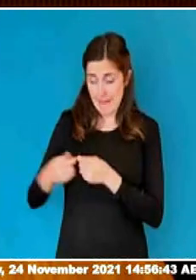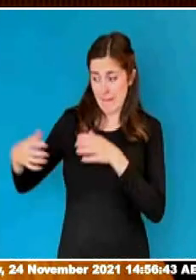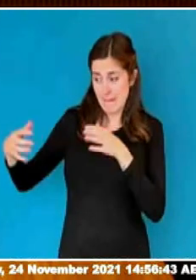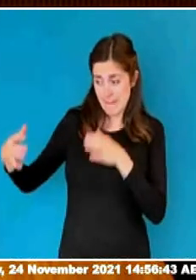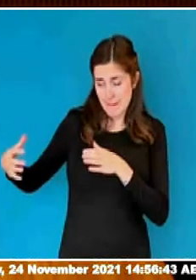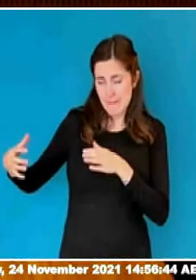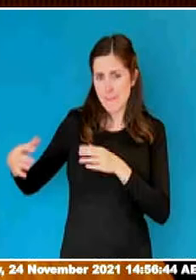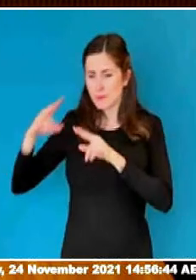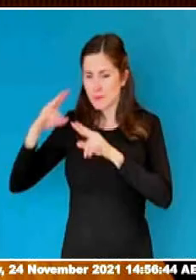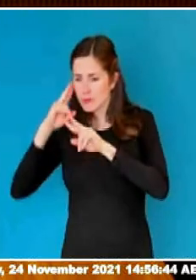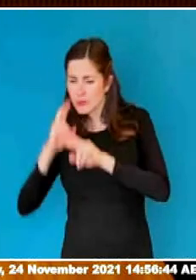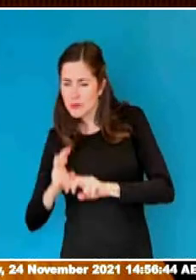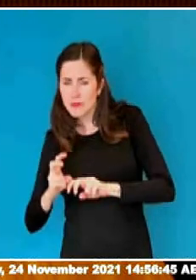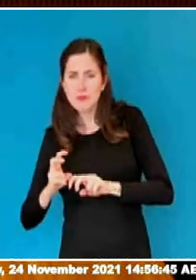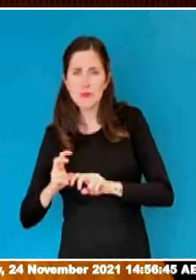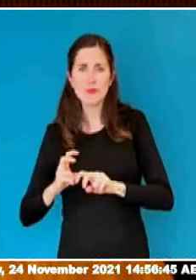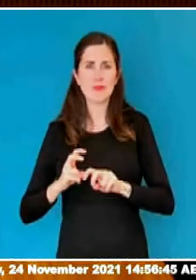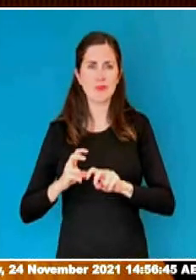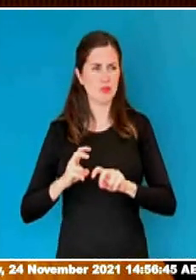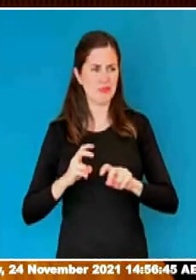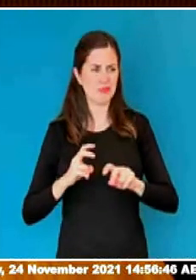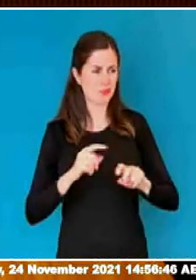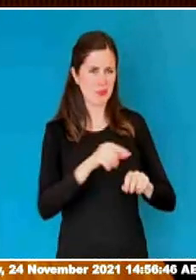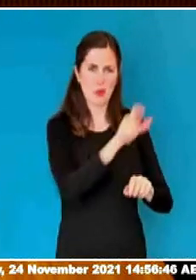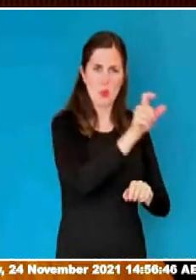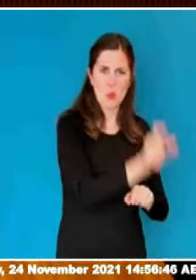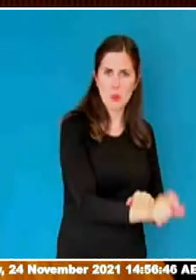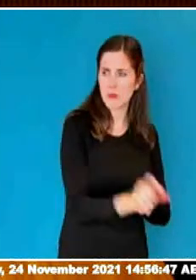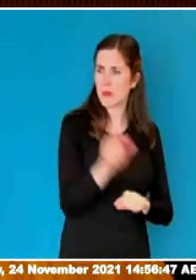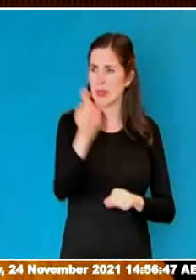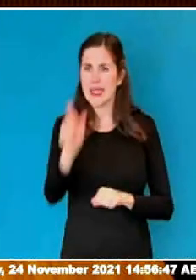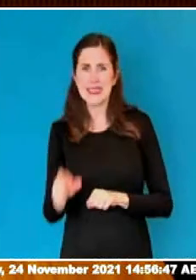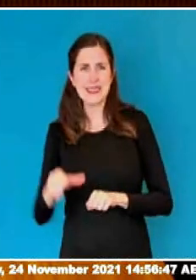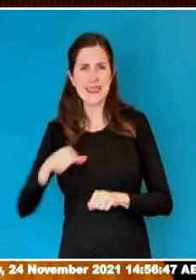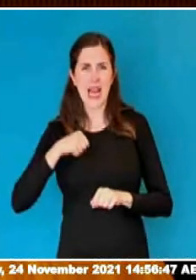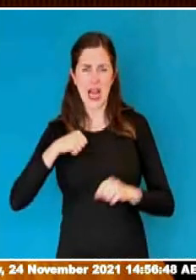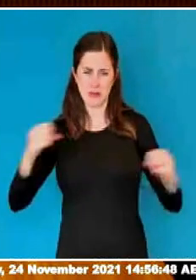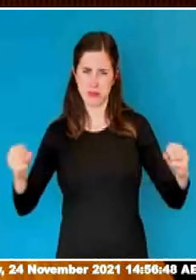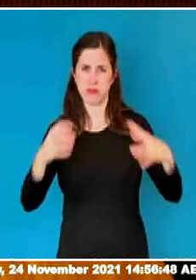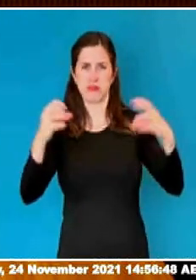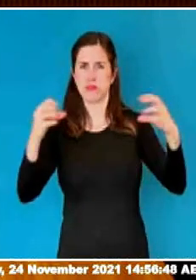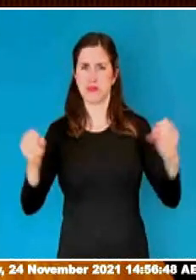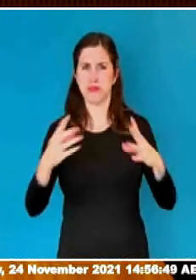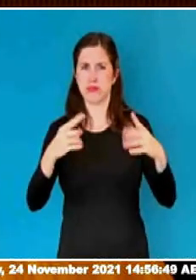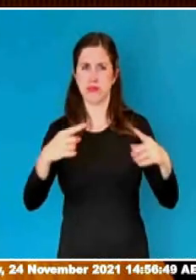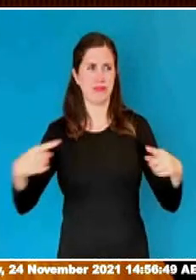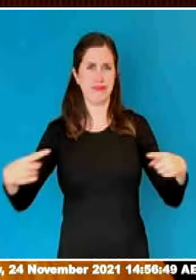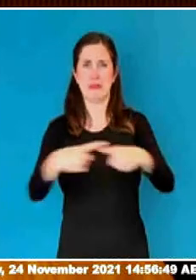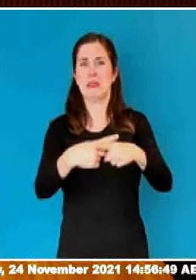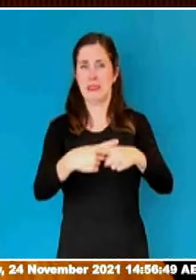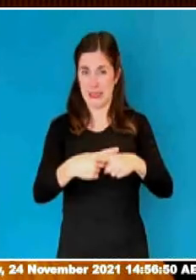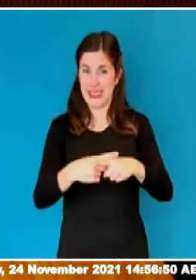conflict in the workplace, which is the single most significant contributor to